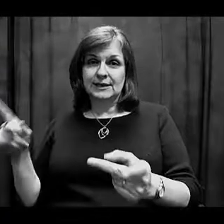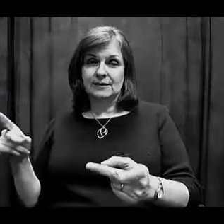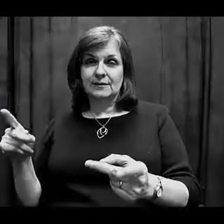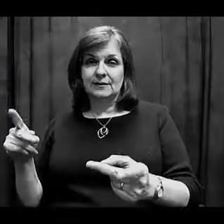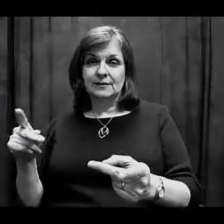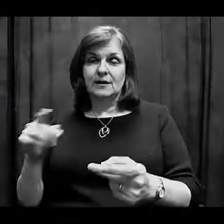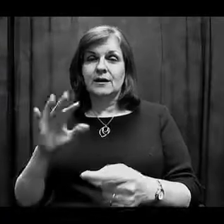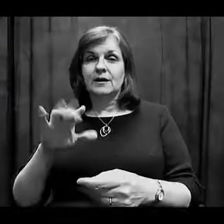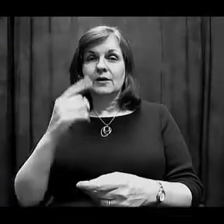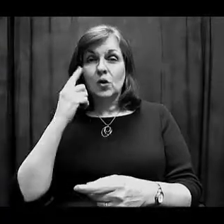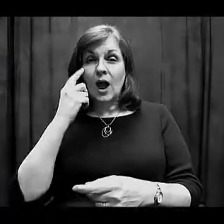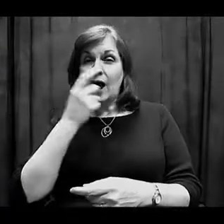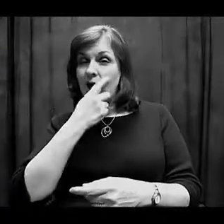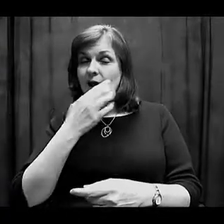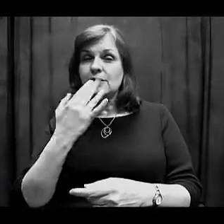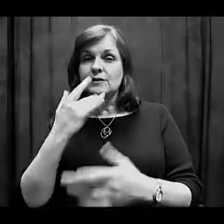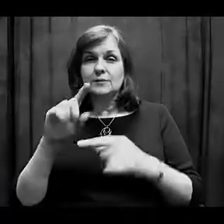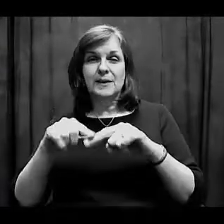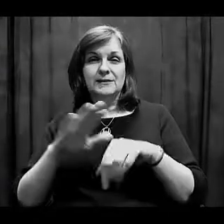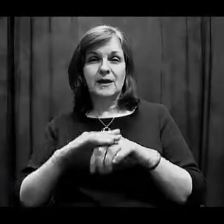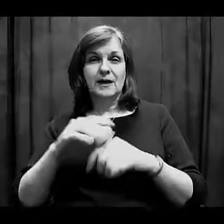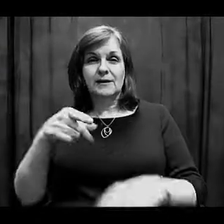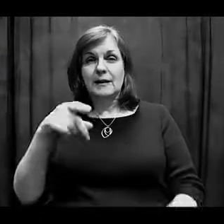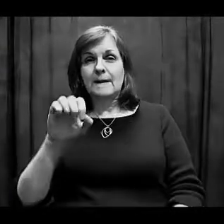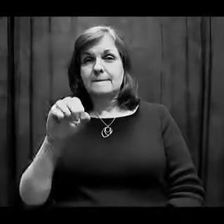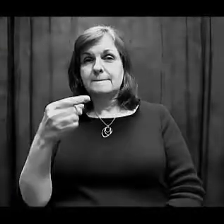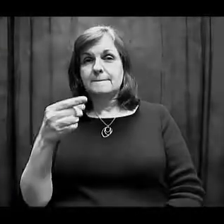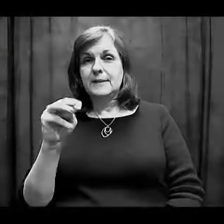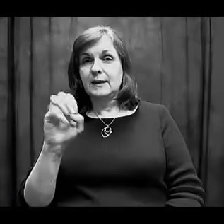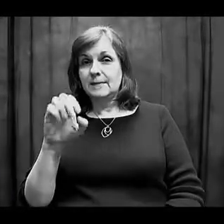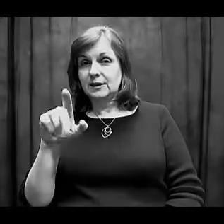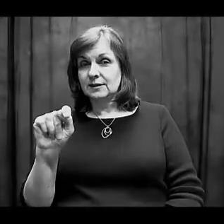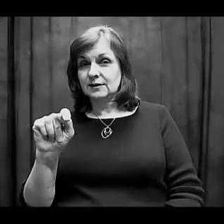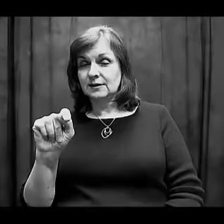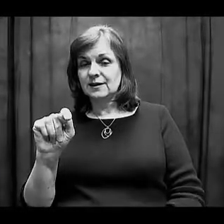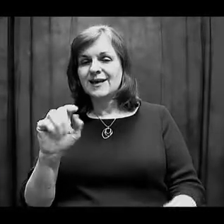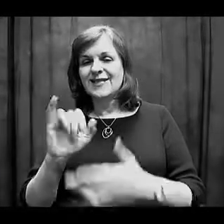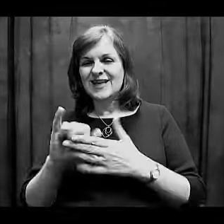the color of your eyes is based in pigment right so we have to think about that as phenotype